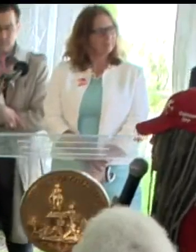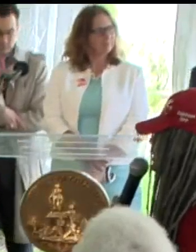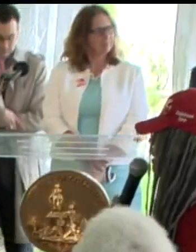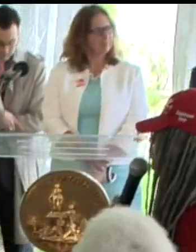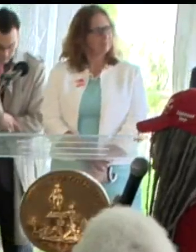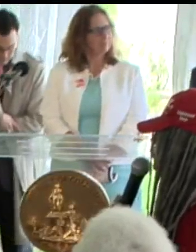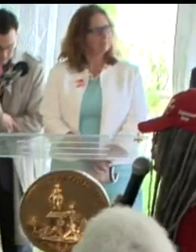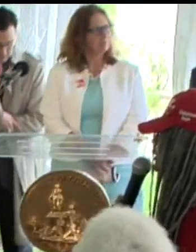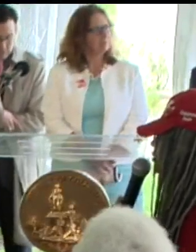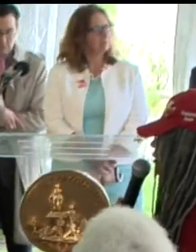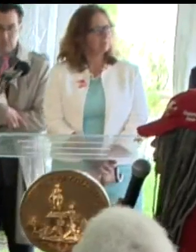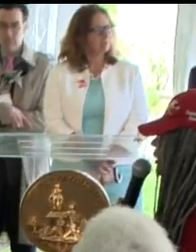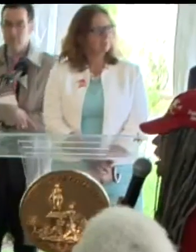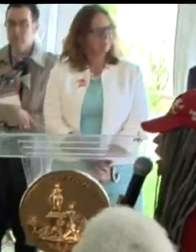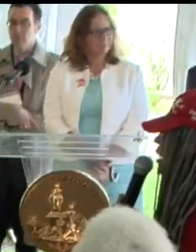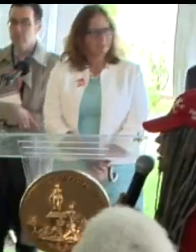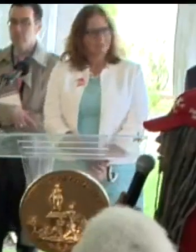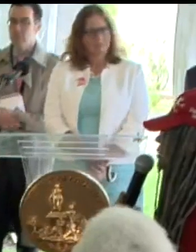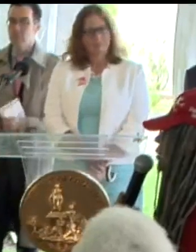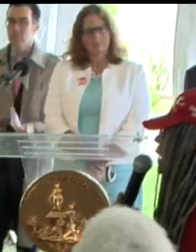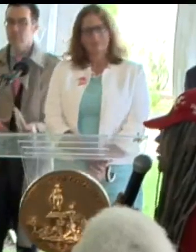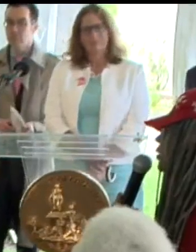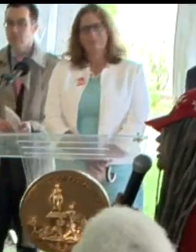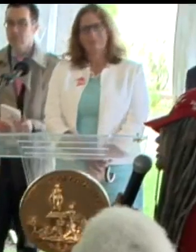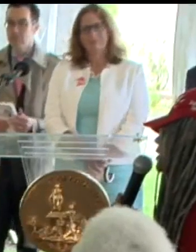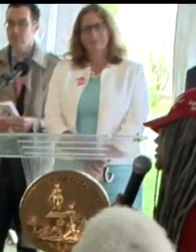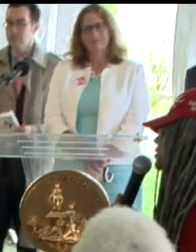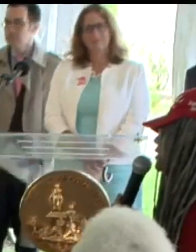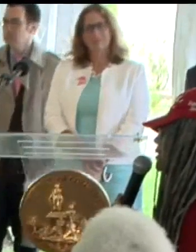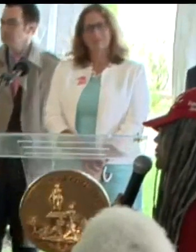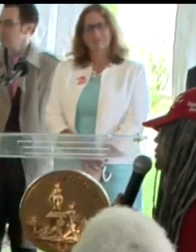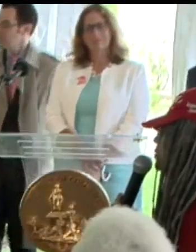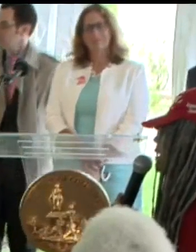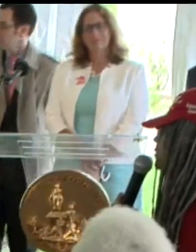WANT PEOPLE TO REALLY CONSIDER